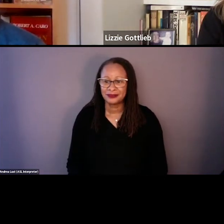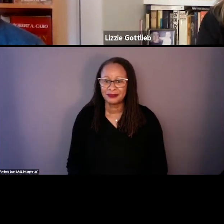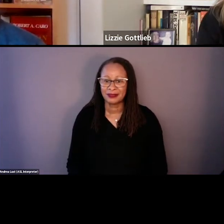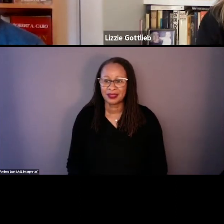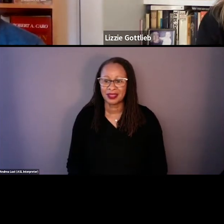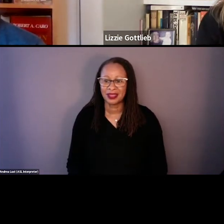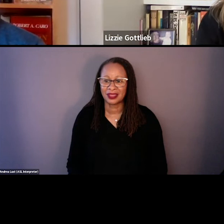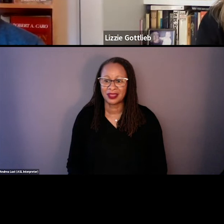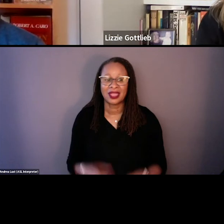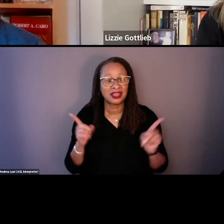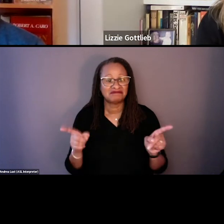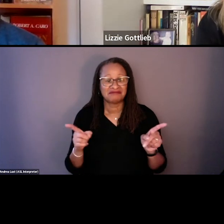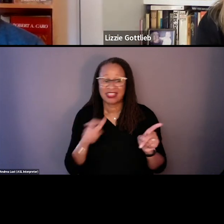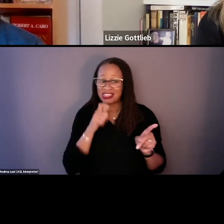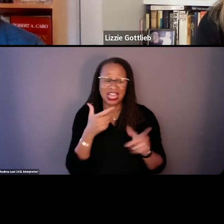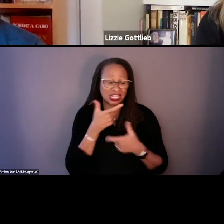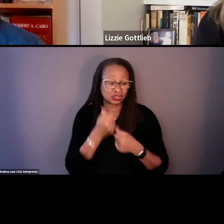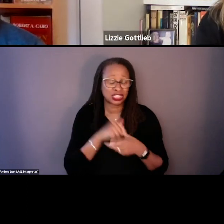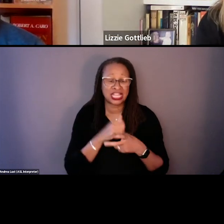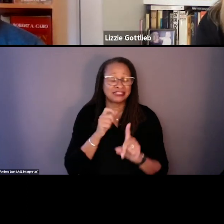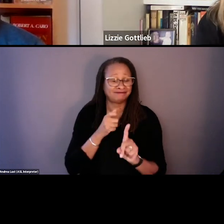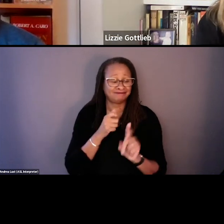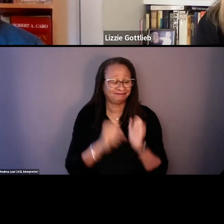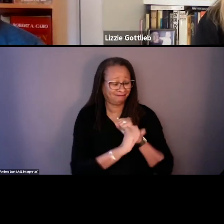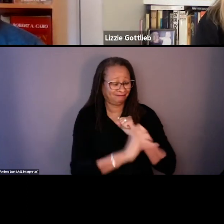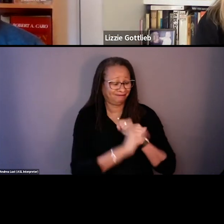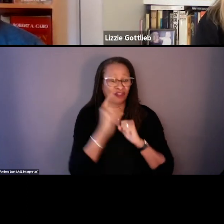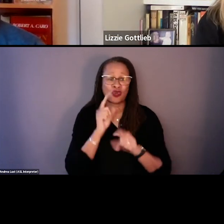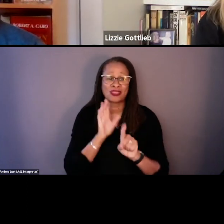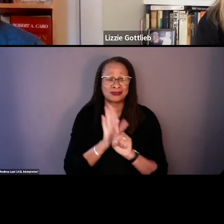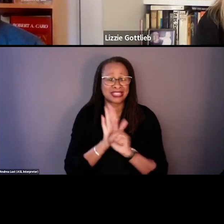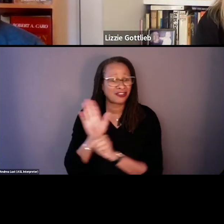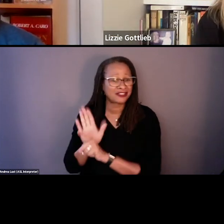seem self-promotional or pretentious. And so,